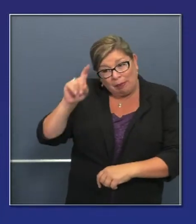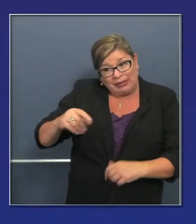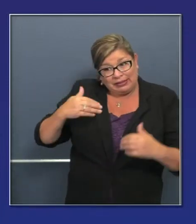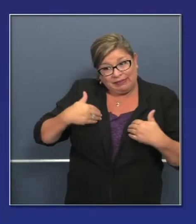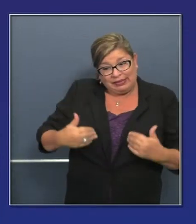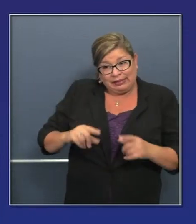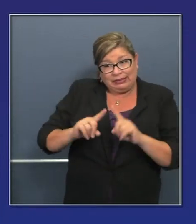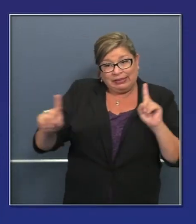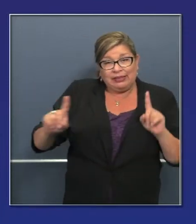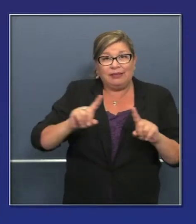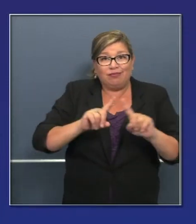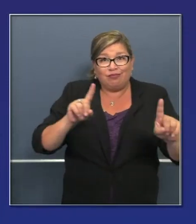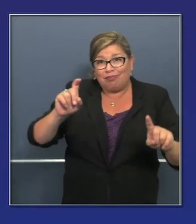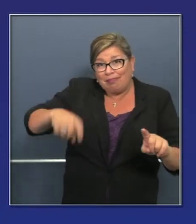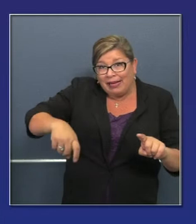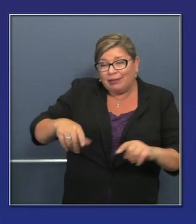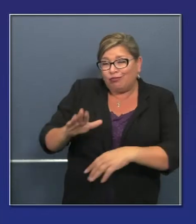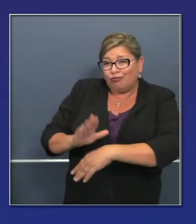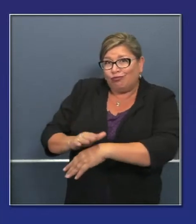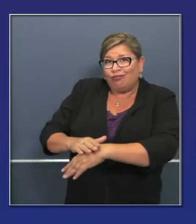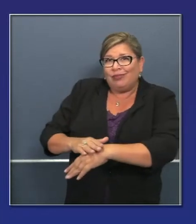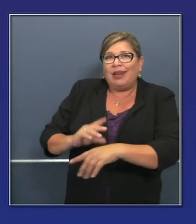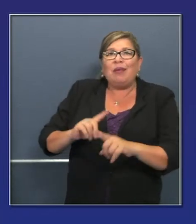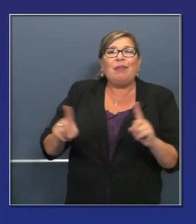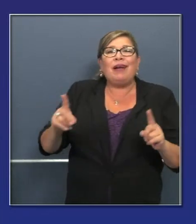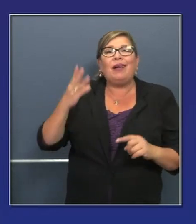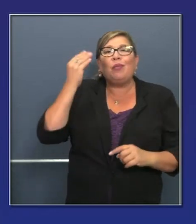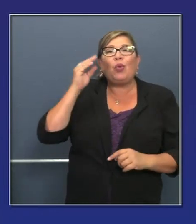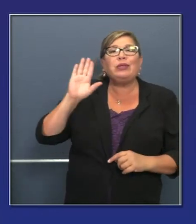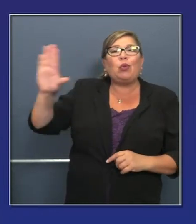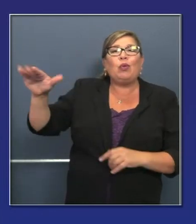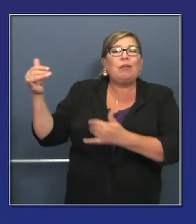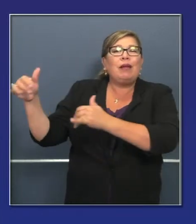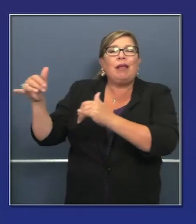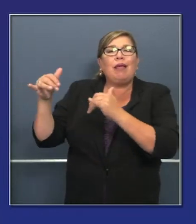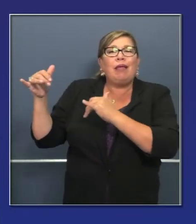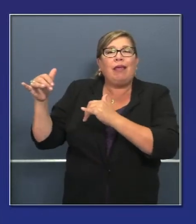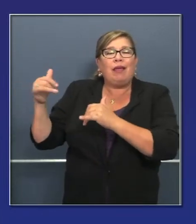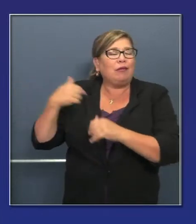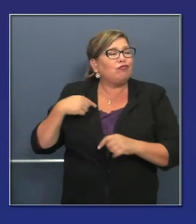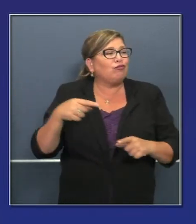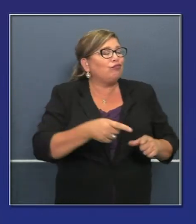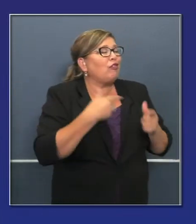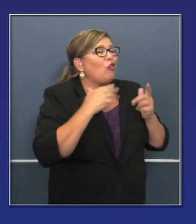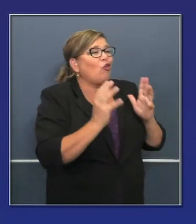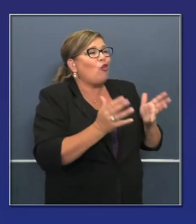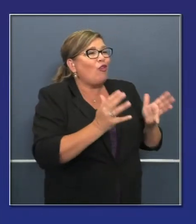with the soccer ball and all of a sudden you're back having a conversation and we're trying to